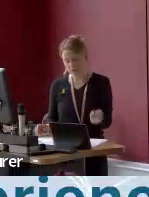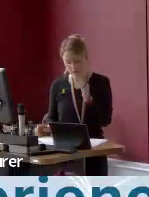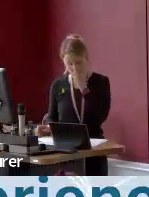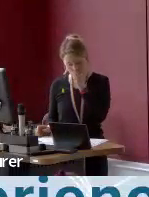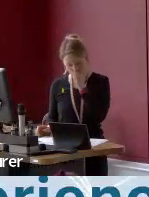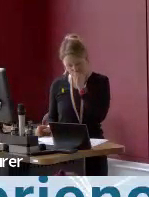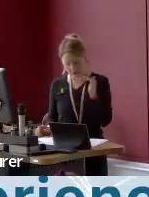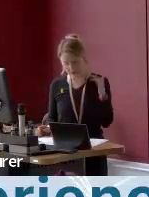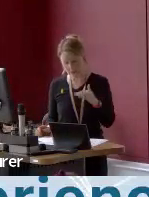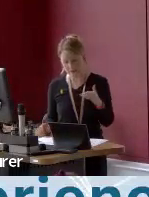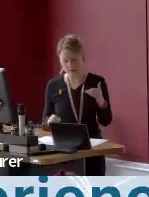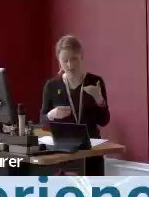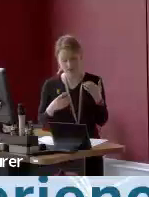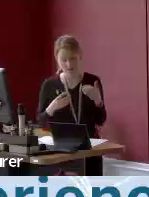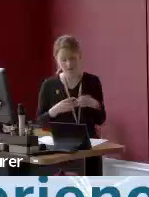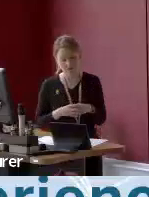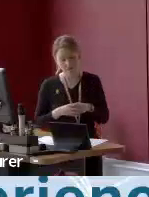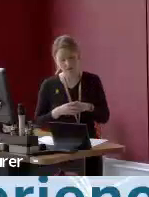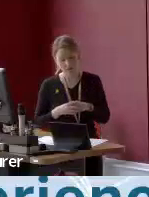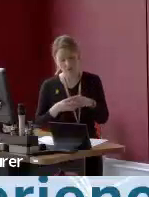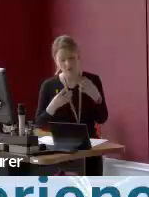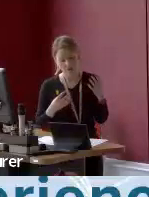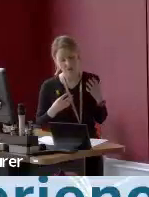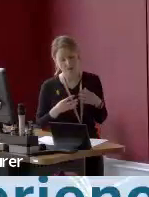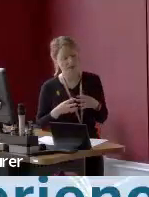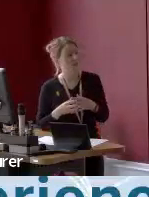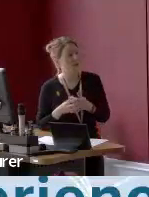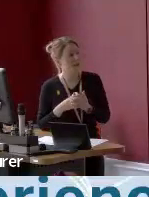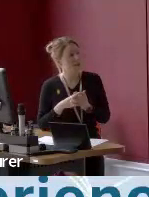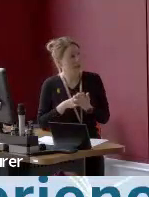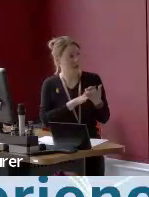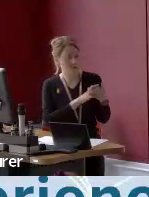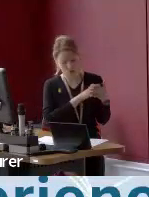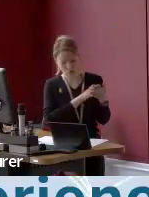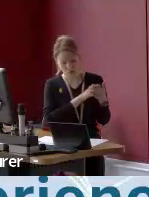returning to throughout the presentation is that human learning disabilities face barriers to